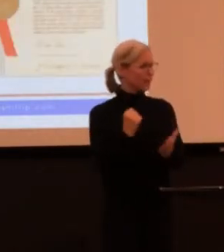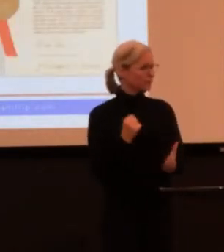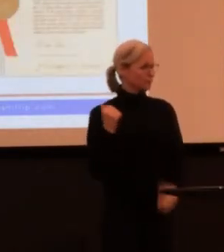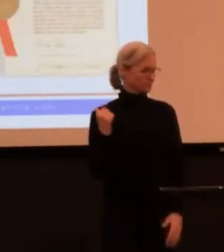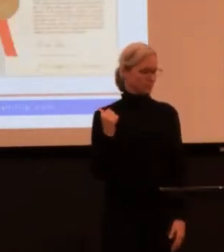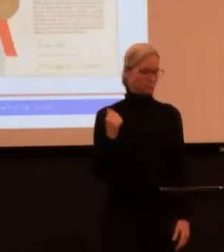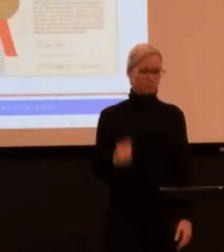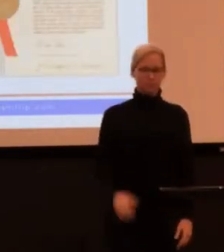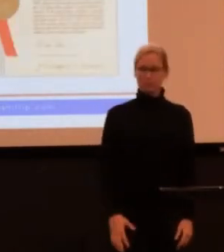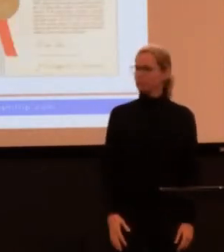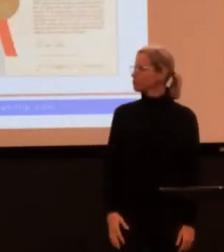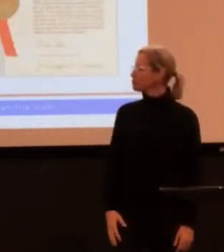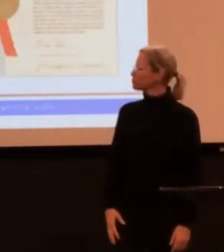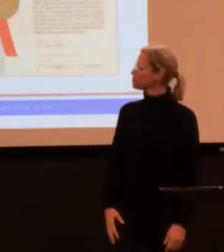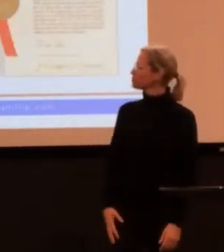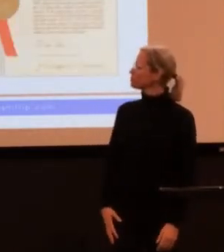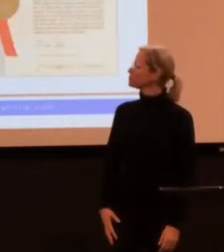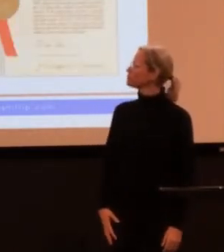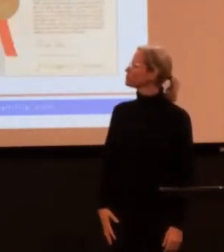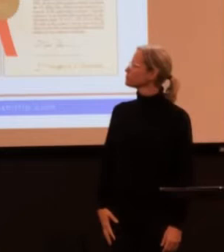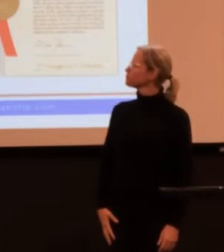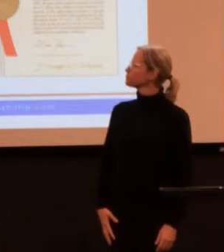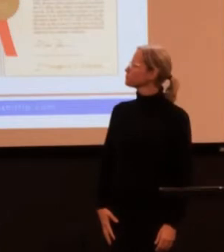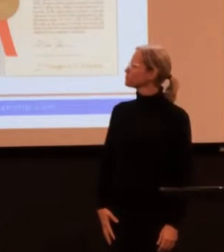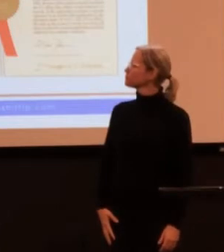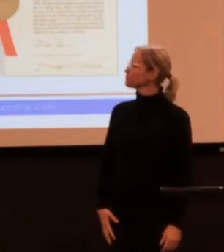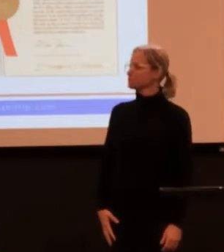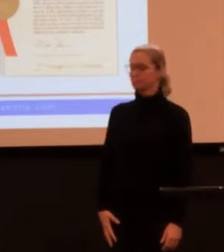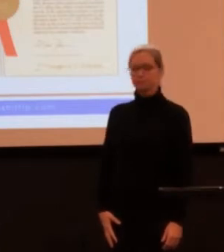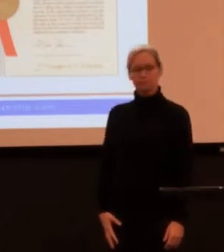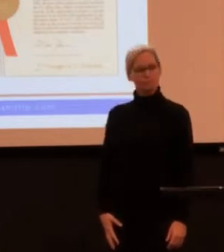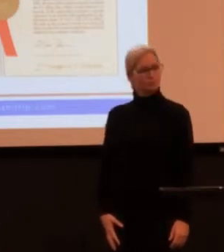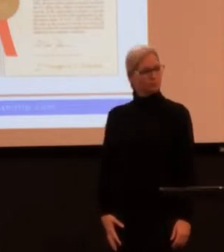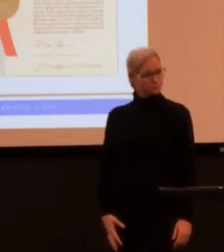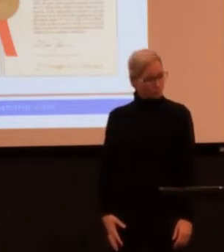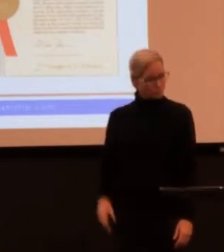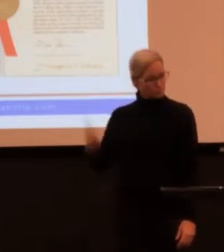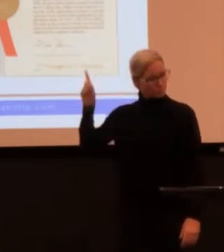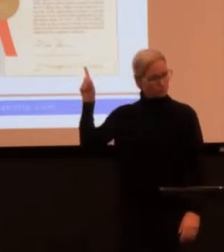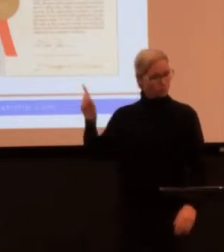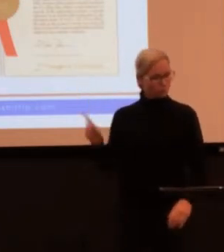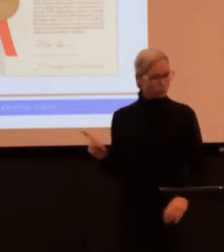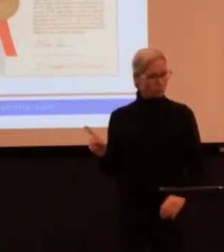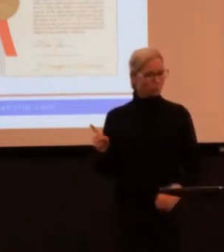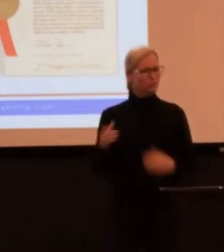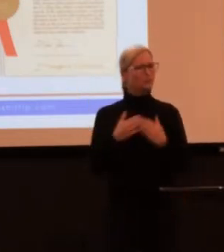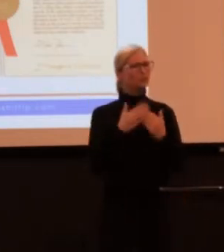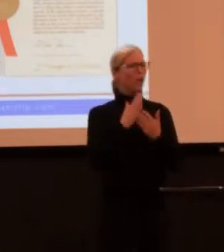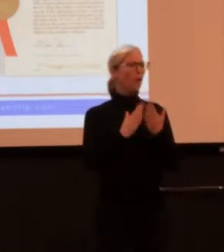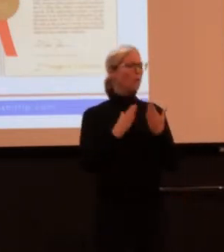And here's some benefits of patents, some of which are the same of benefits of copyrights and trademarks.